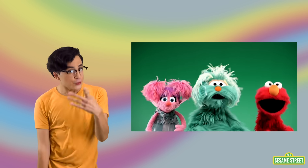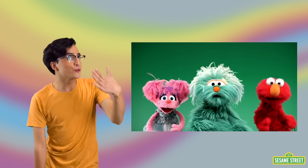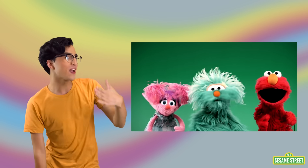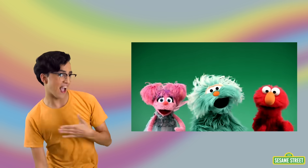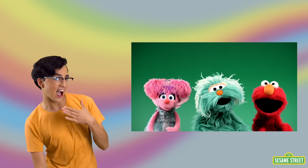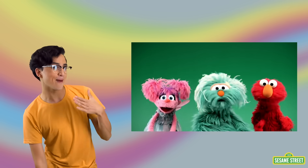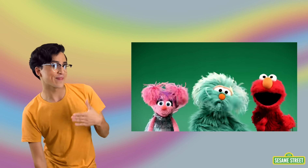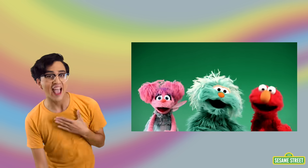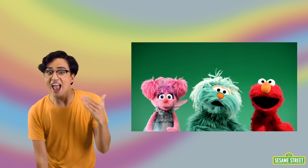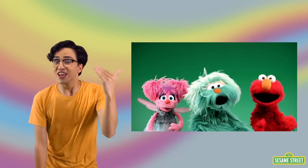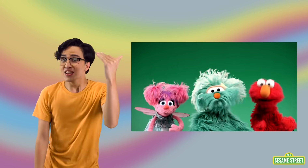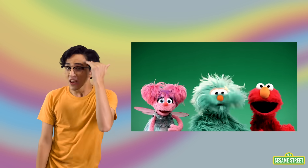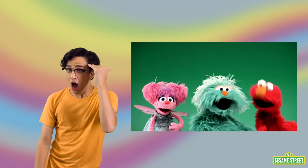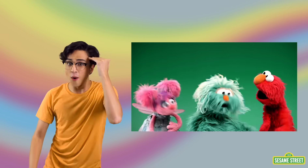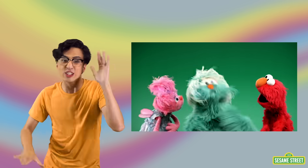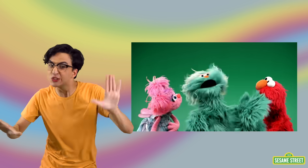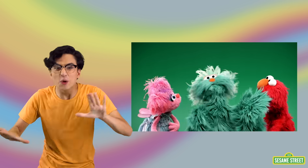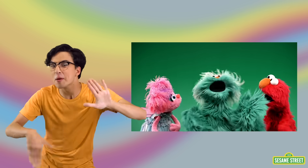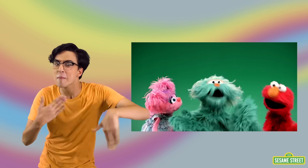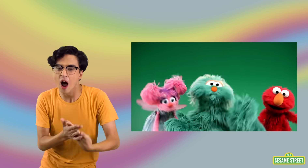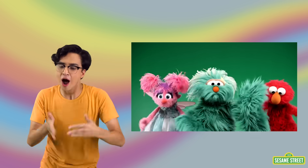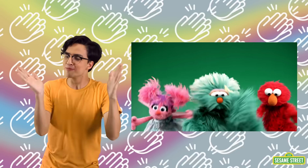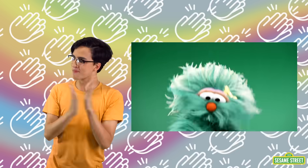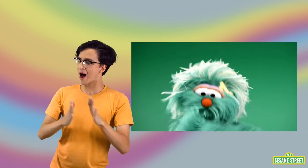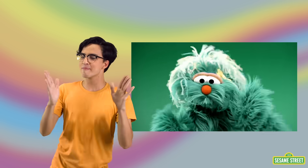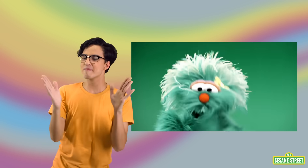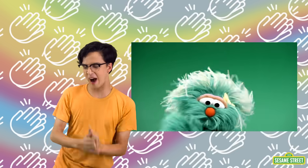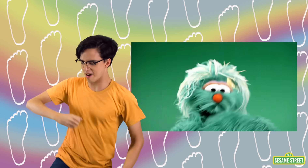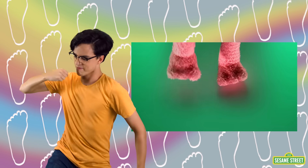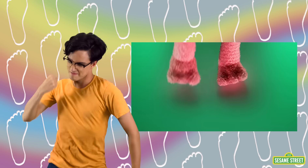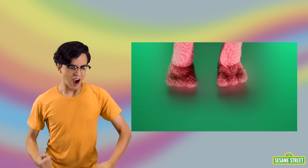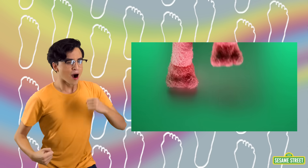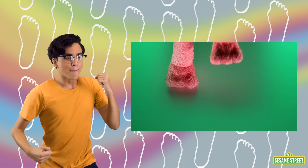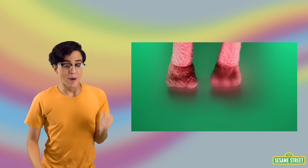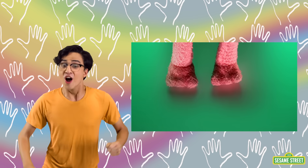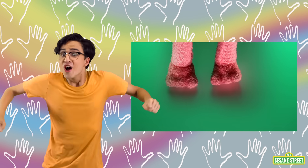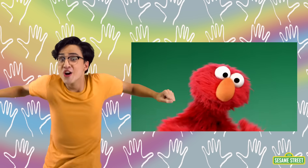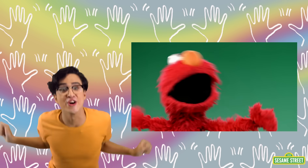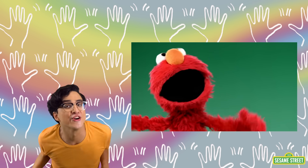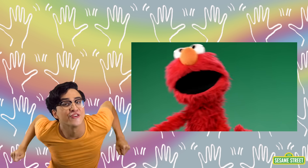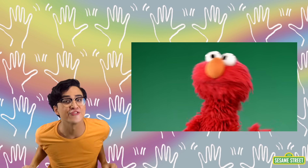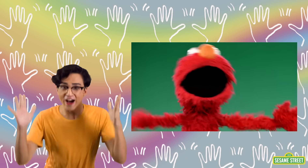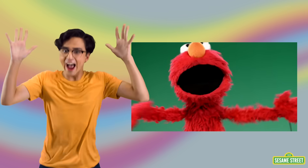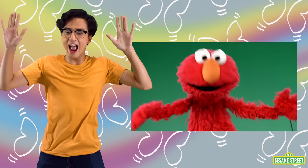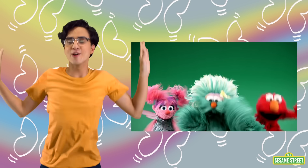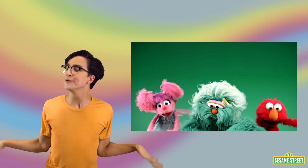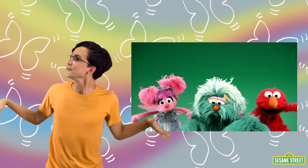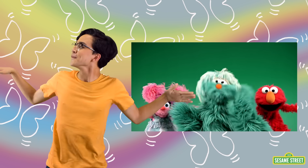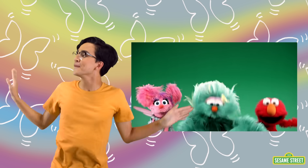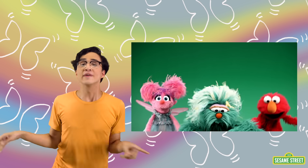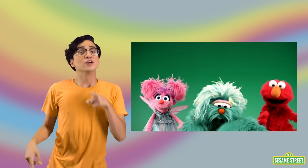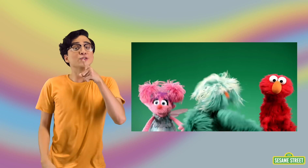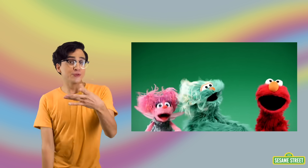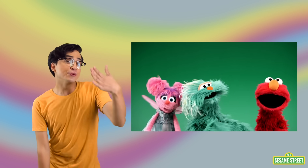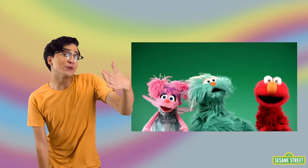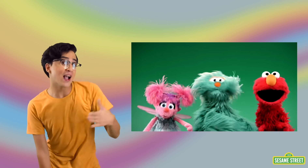If you're happy and you know it, do them all (hands clap) Hurray